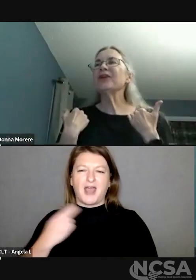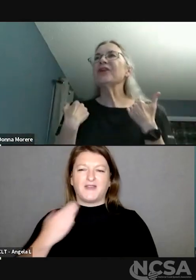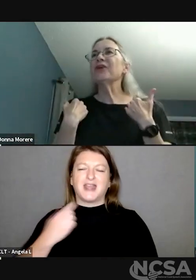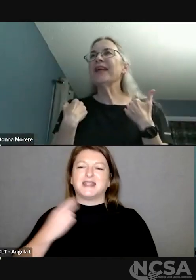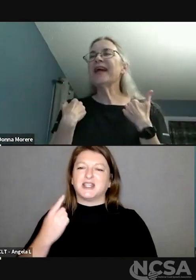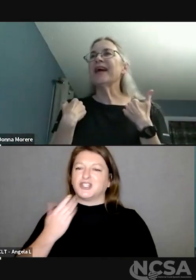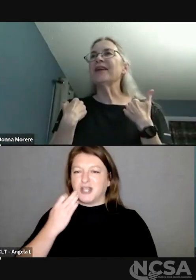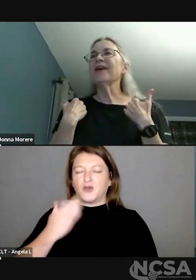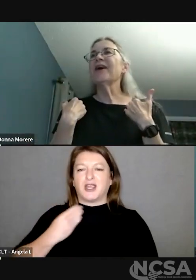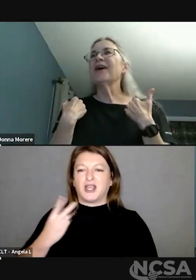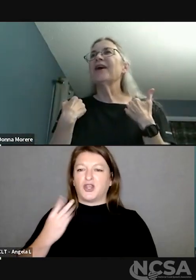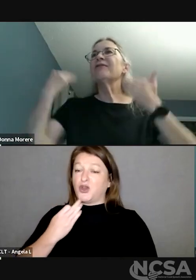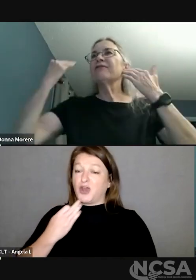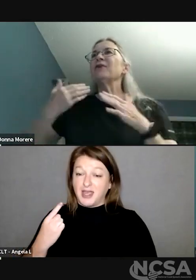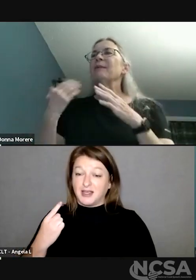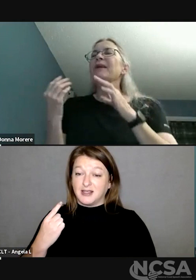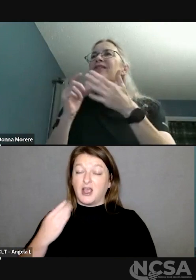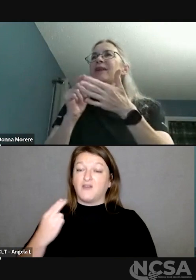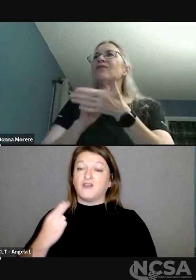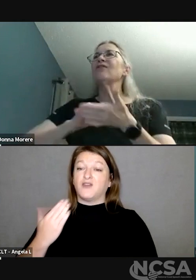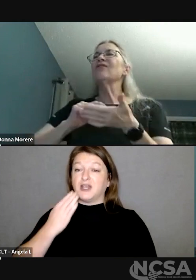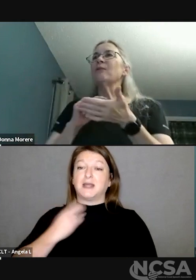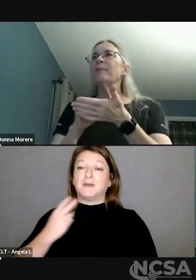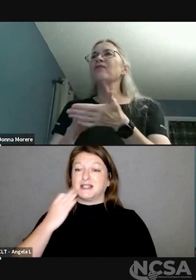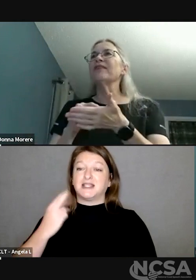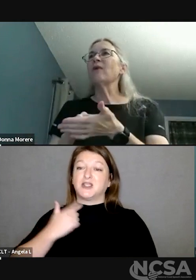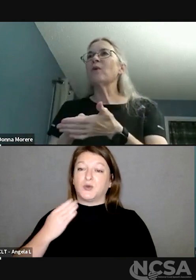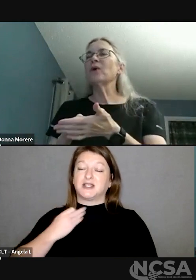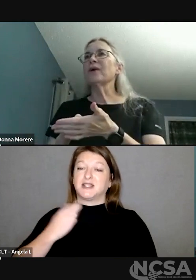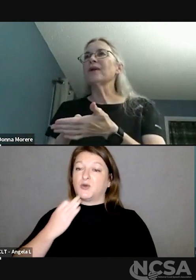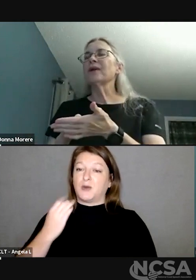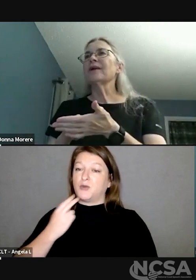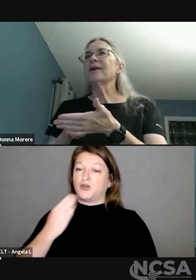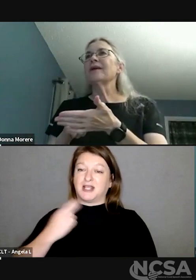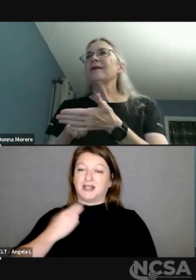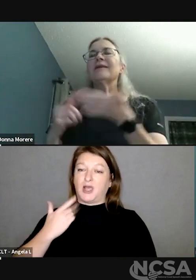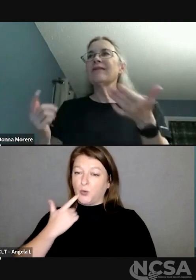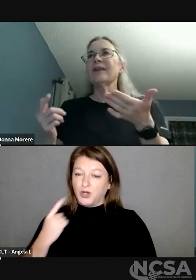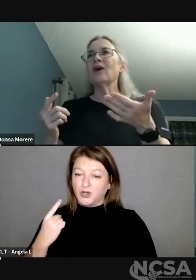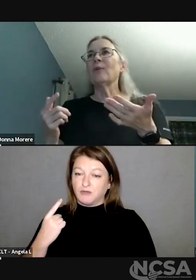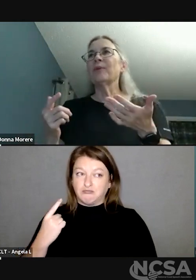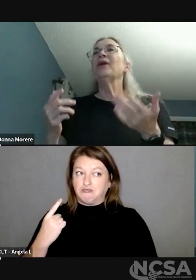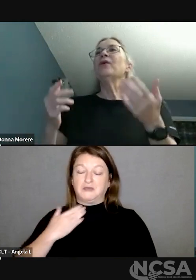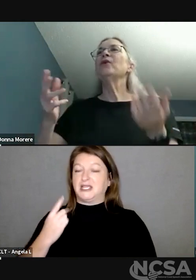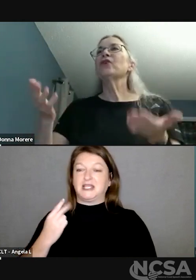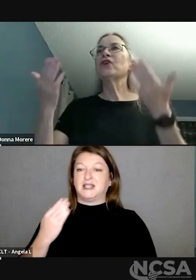in your head of the phonemic sequences that represent that word, it doesn't help when you're